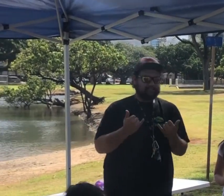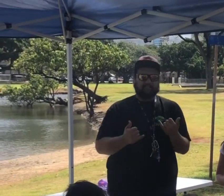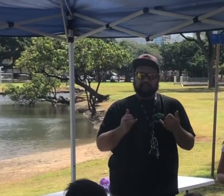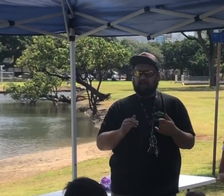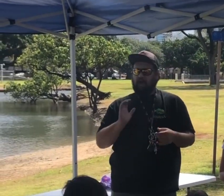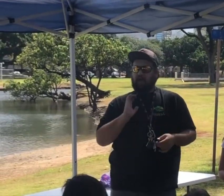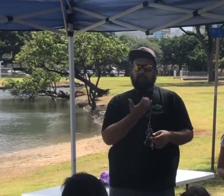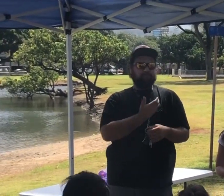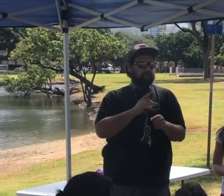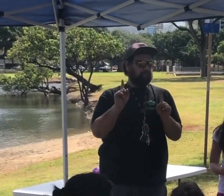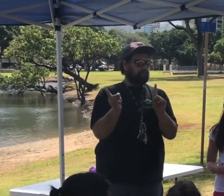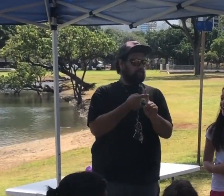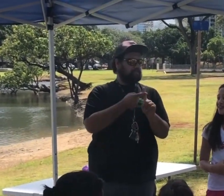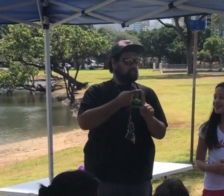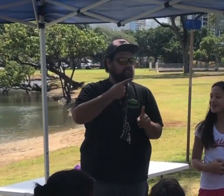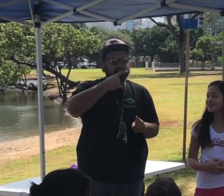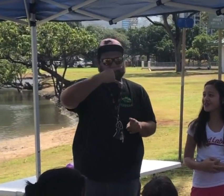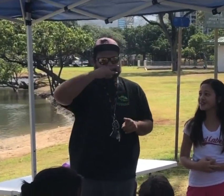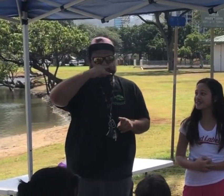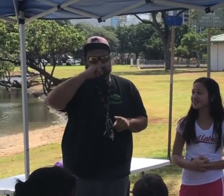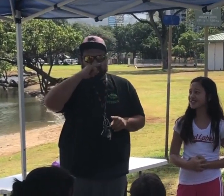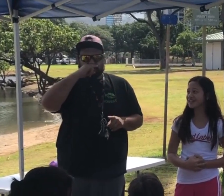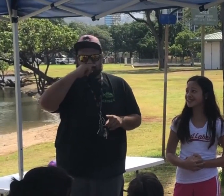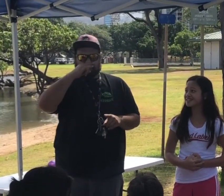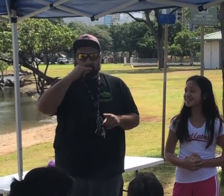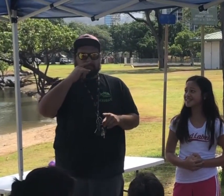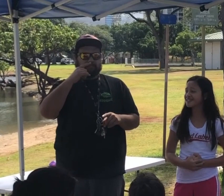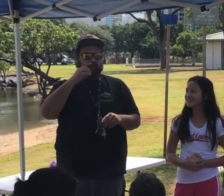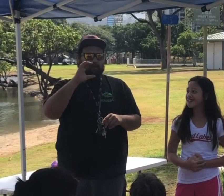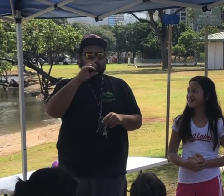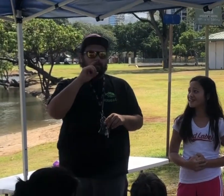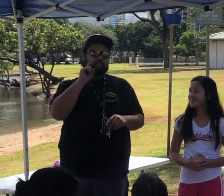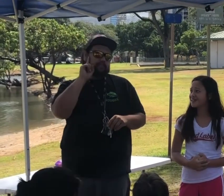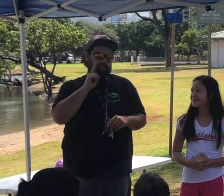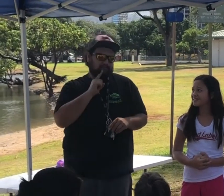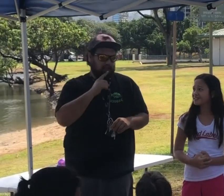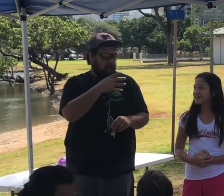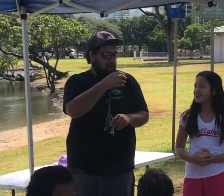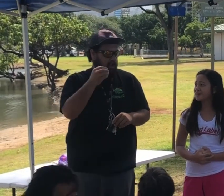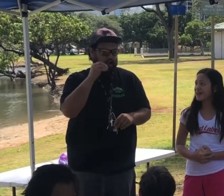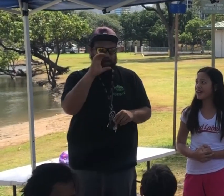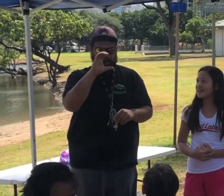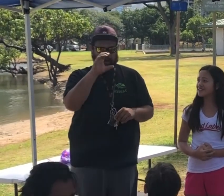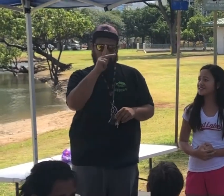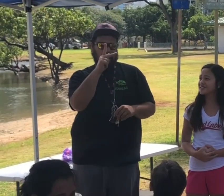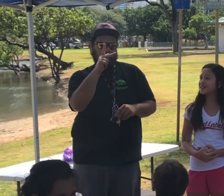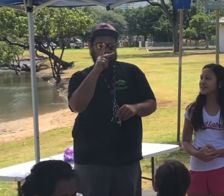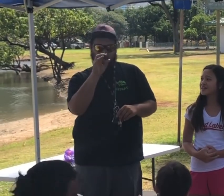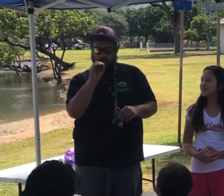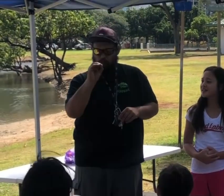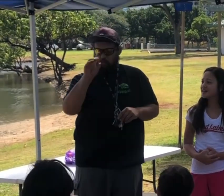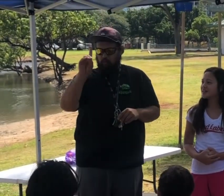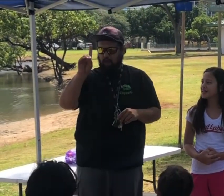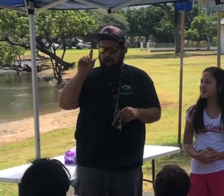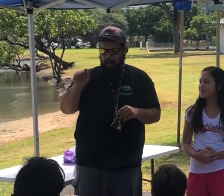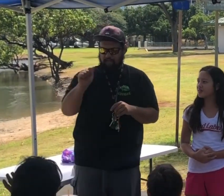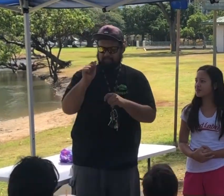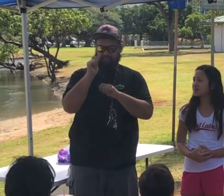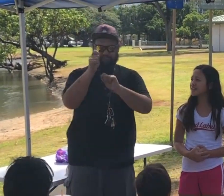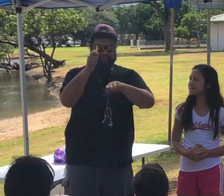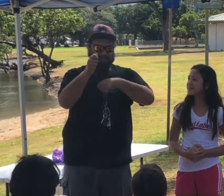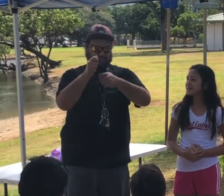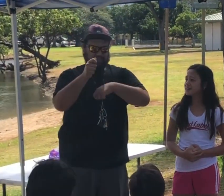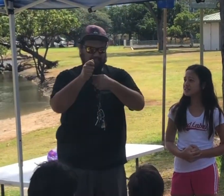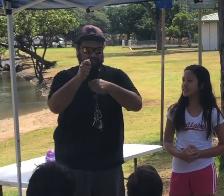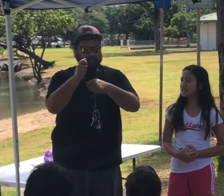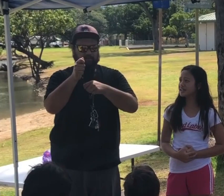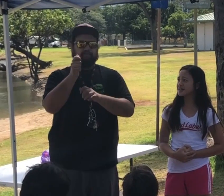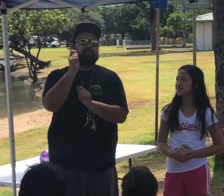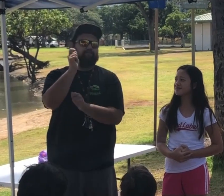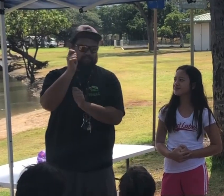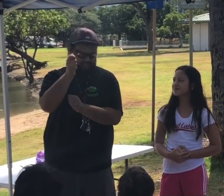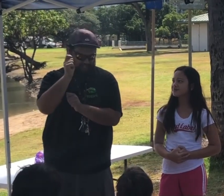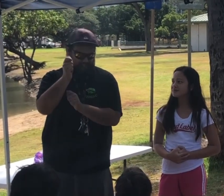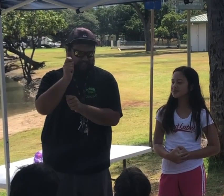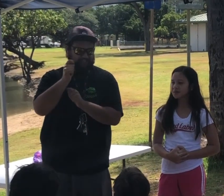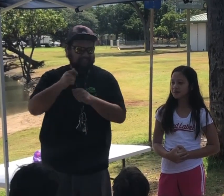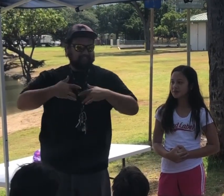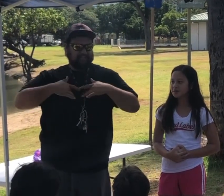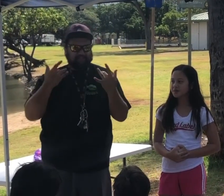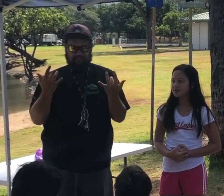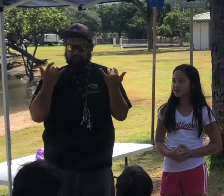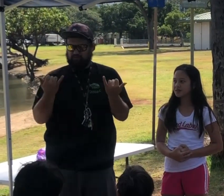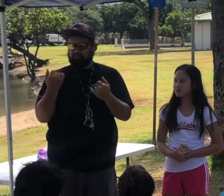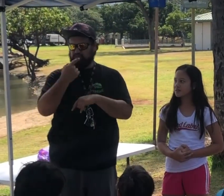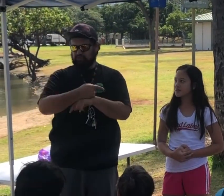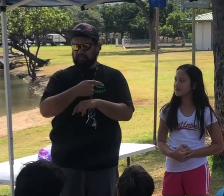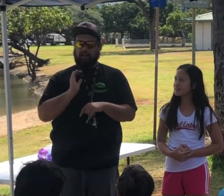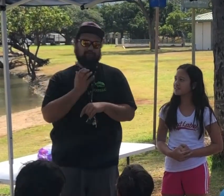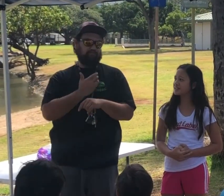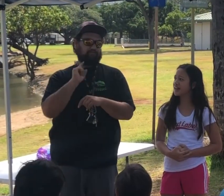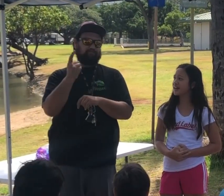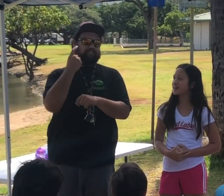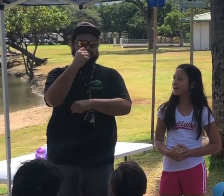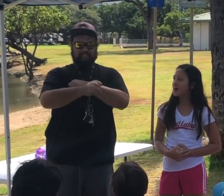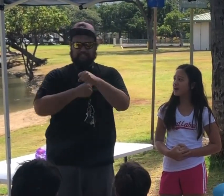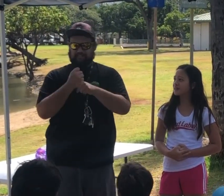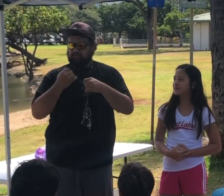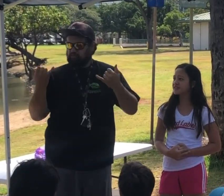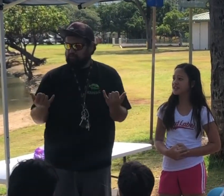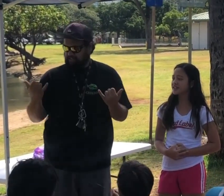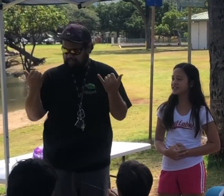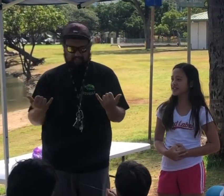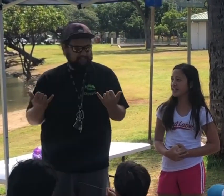This is our first Keiki Deaf & CODA Fishing of the year!